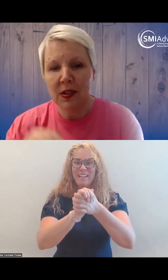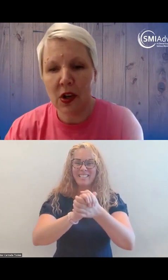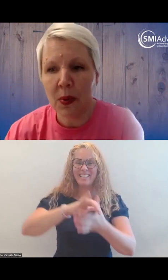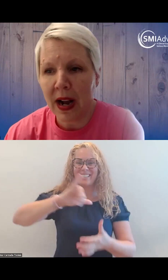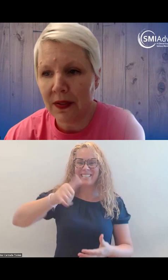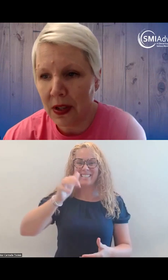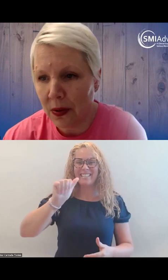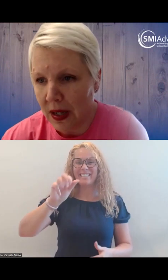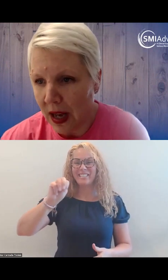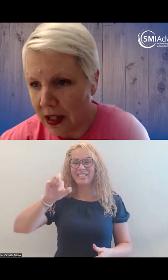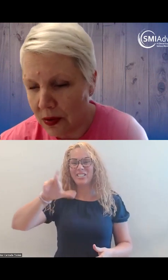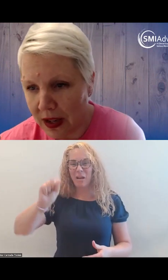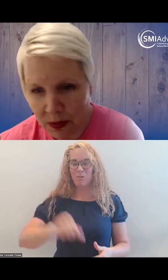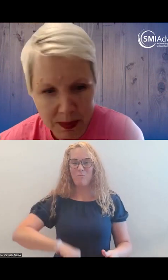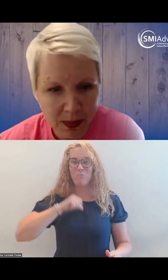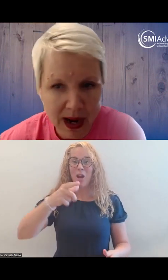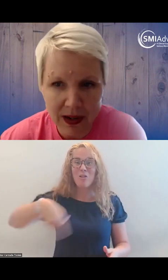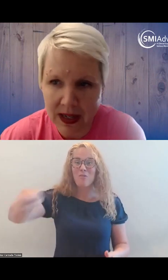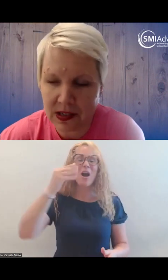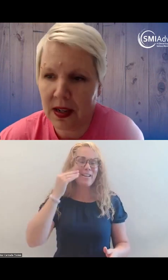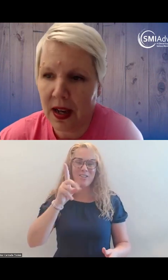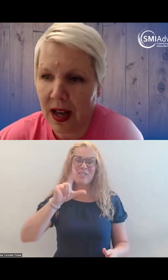SO PROUD OF YOU, JAMMERS. I KNOW THAT DAVID WOULD BE PROUD OF US.